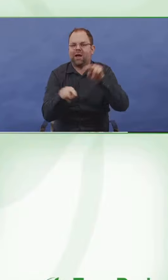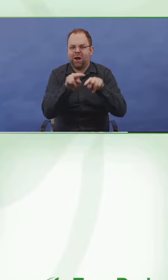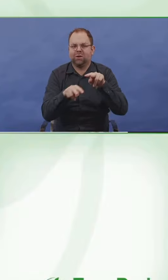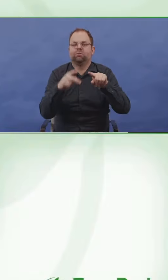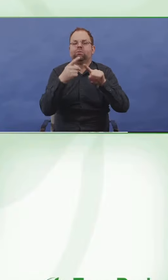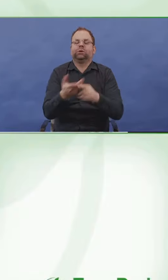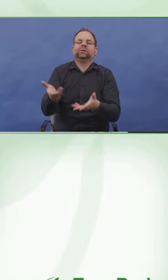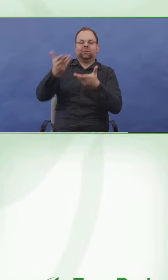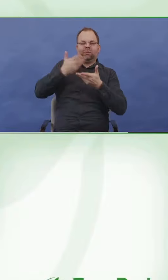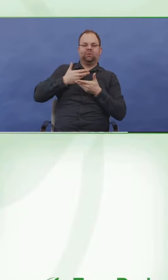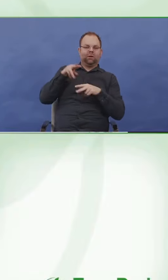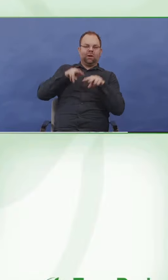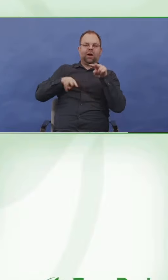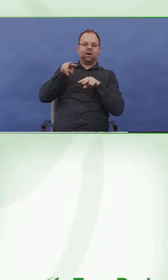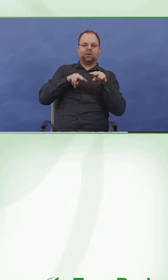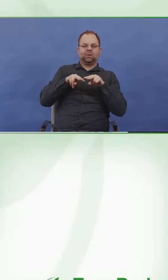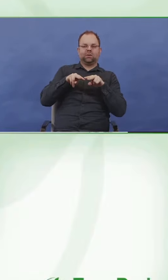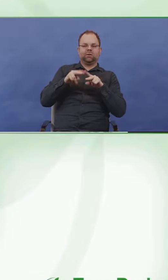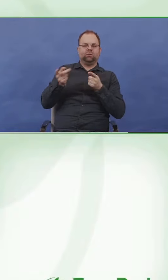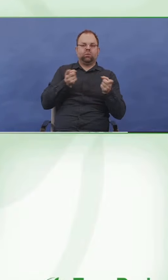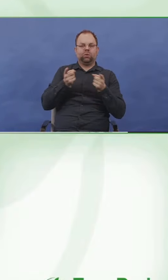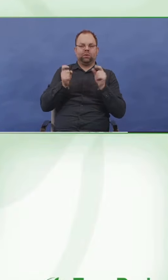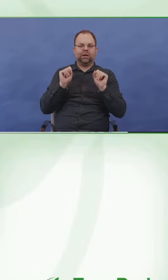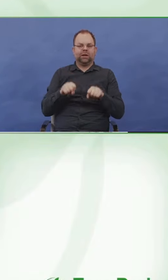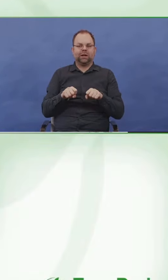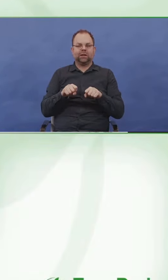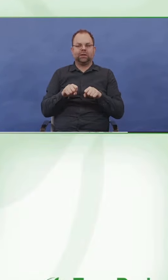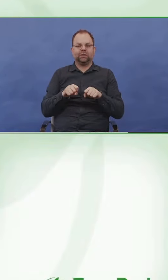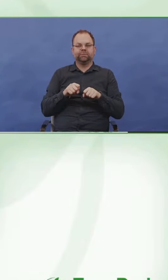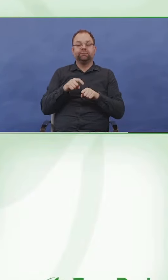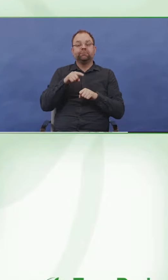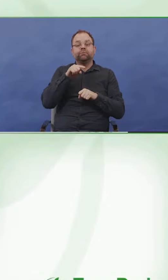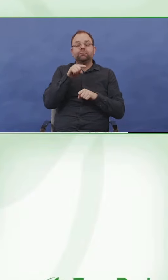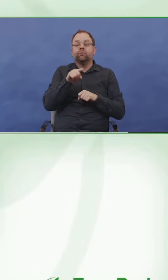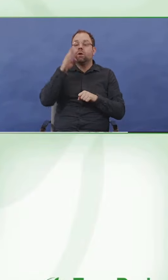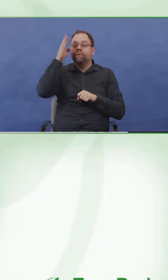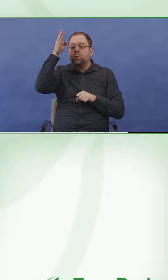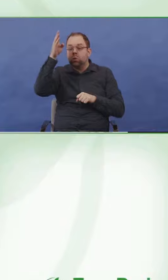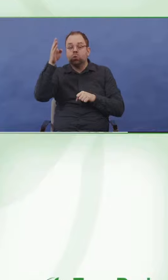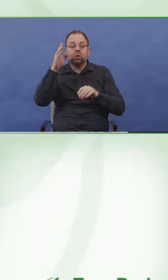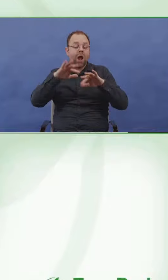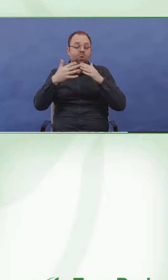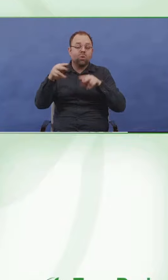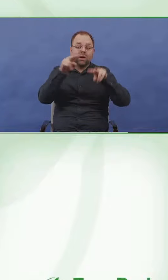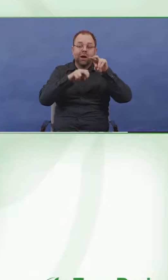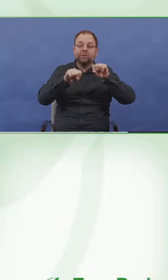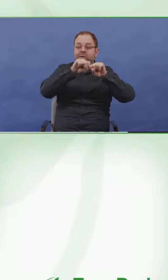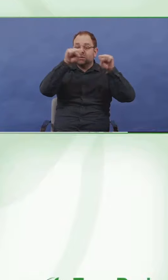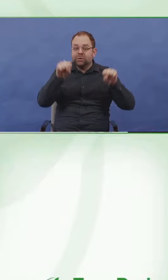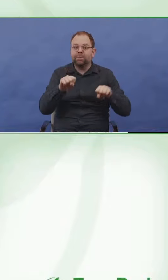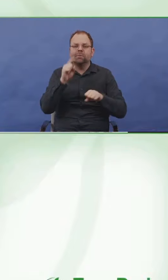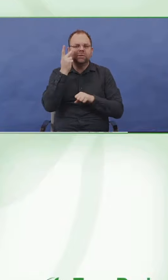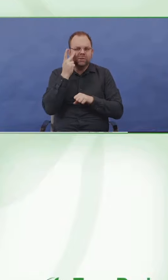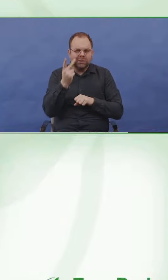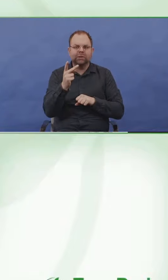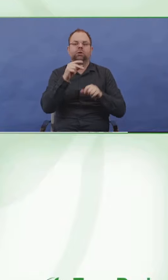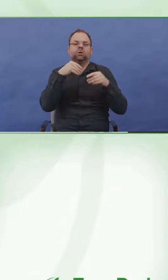the provisional assistive products, access to transportation and housing support as we heard before.